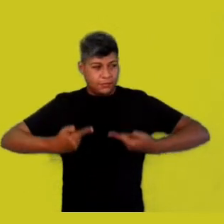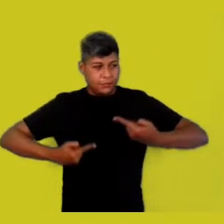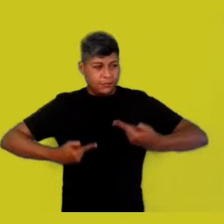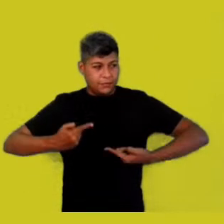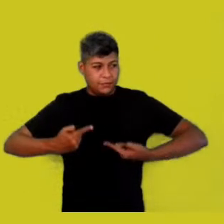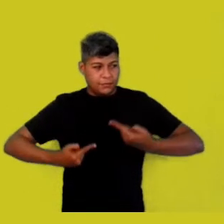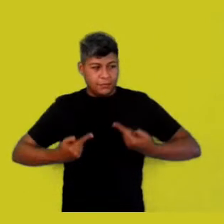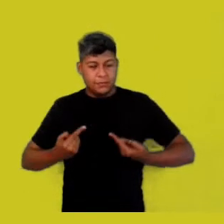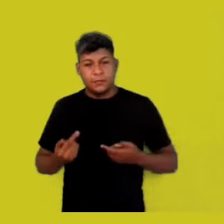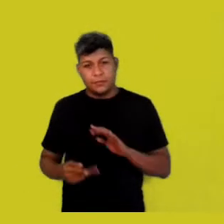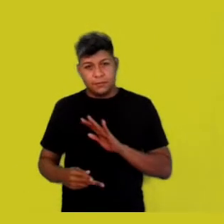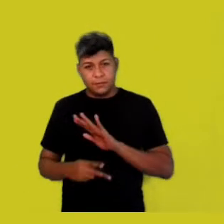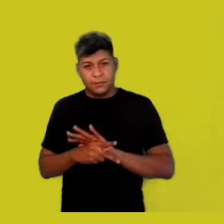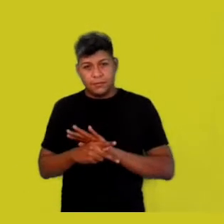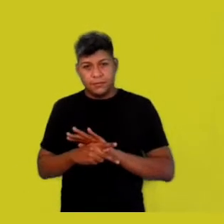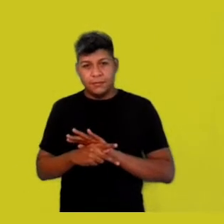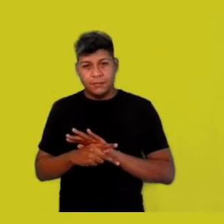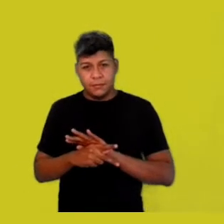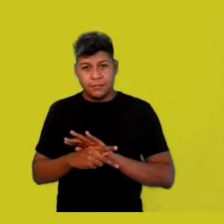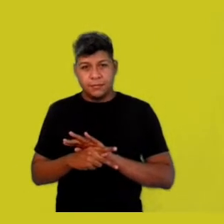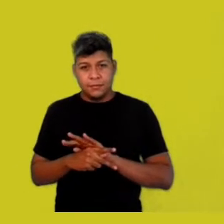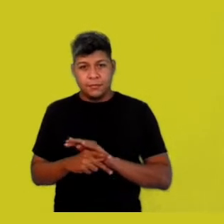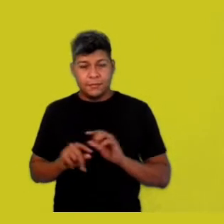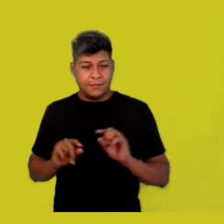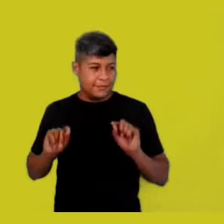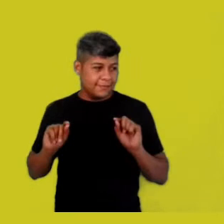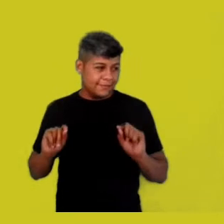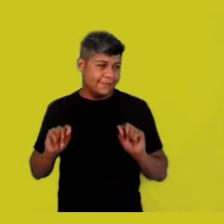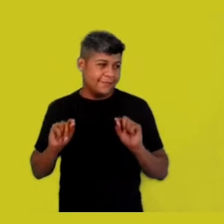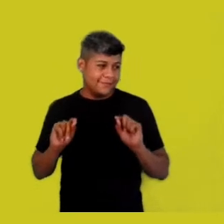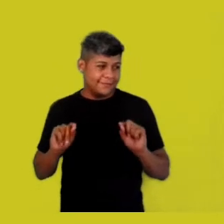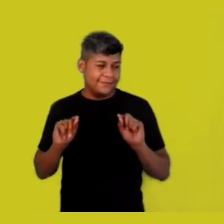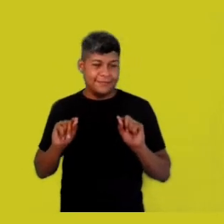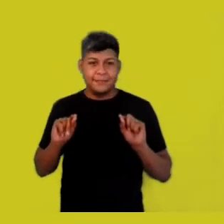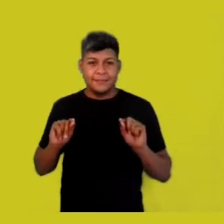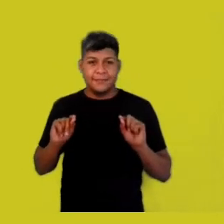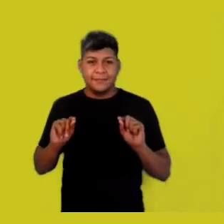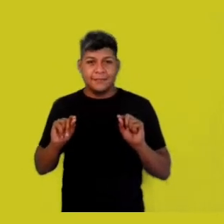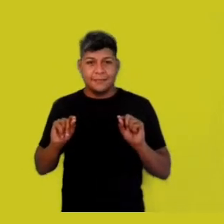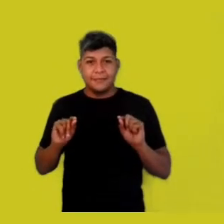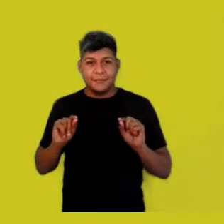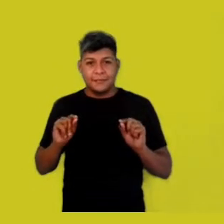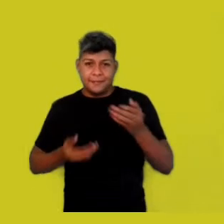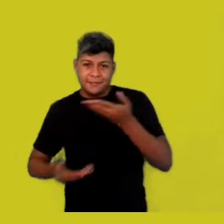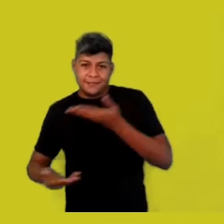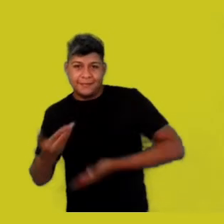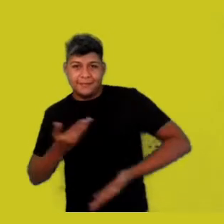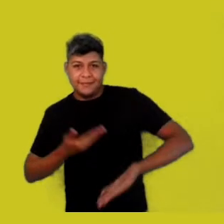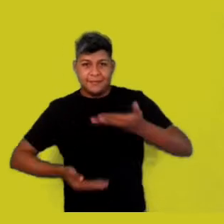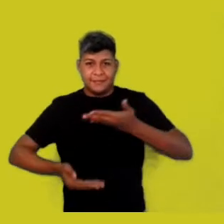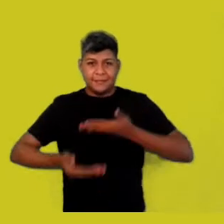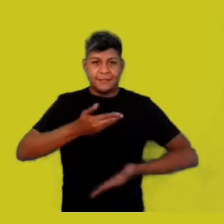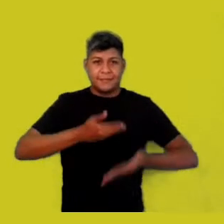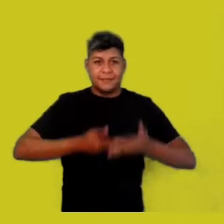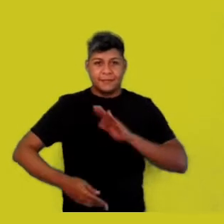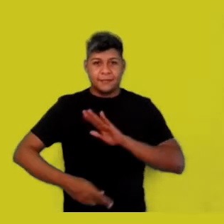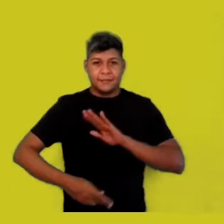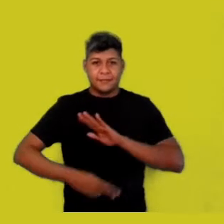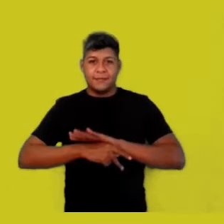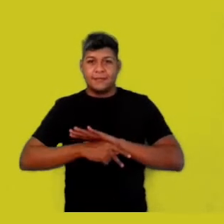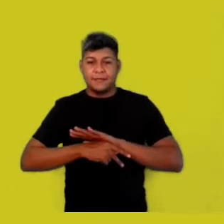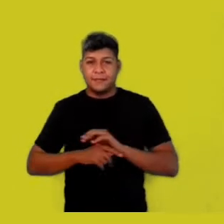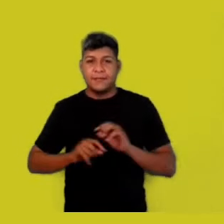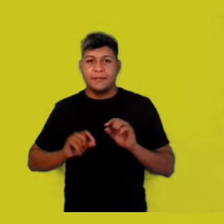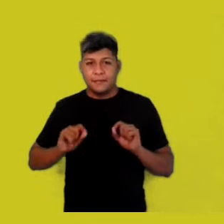a supposed pre-established harmony which authorizes us to profane words,